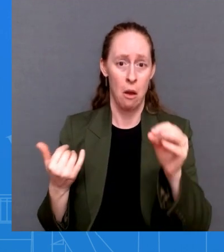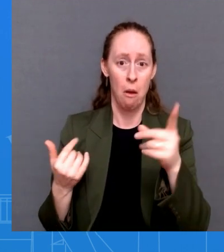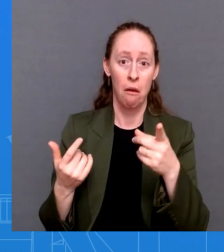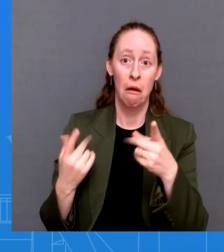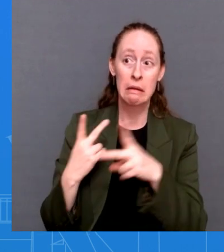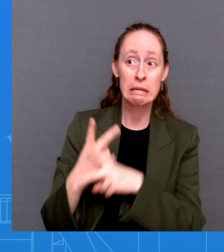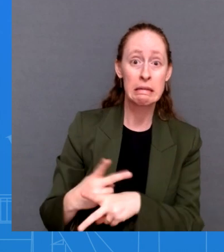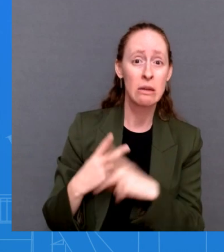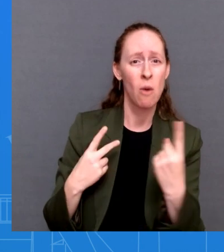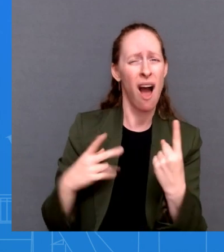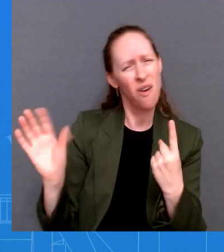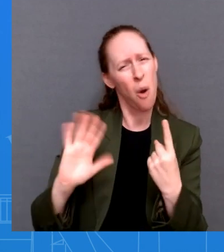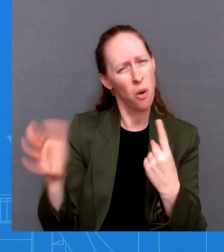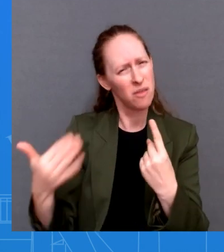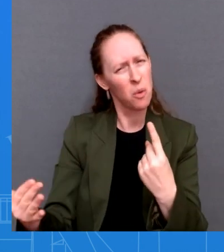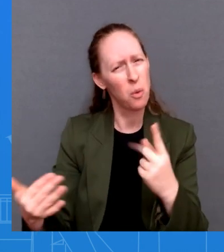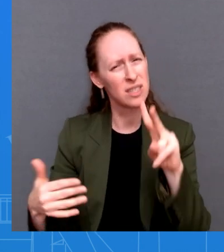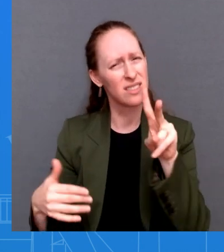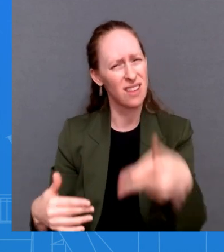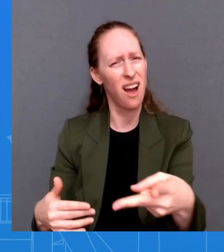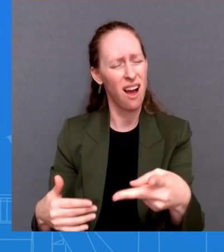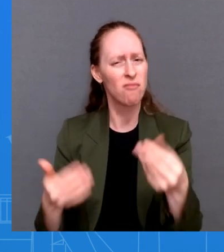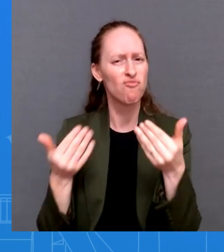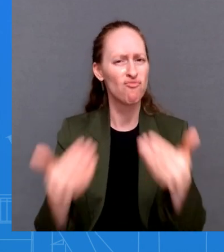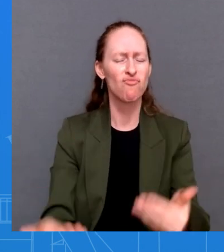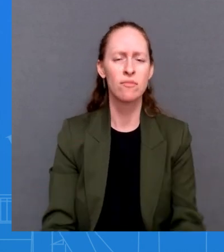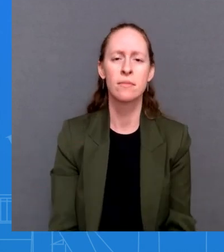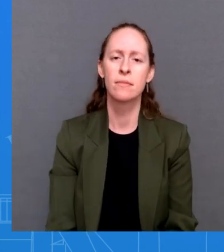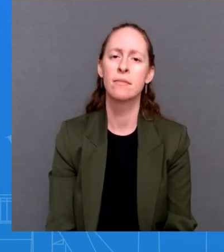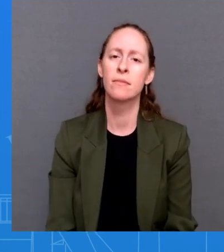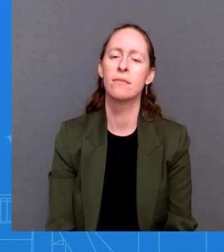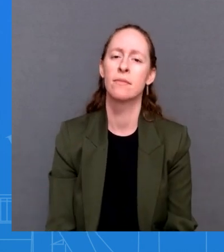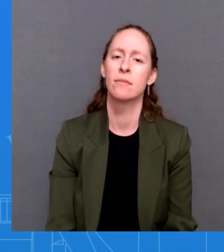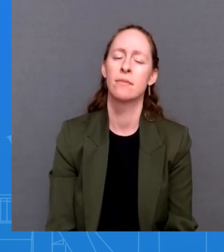Mr. Fenton: Thank you, Kevin. Next question. Moderator: Let's go to Jaclyn Howard at CNN.